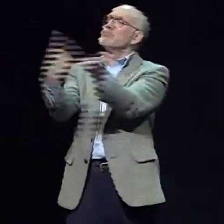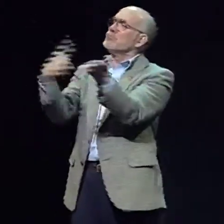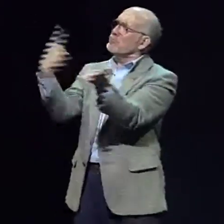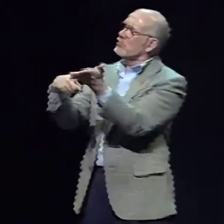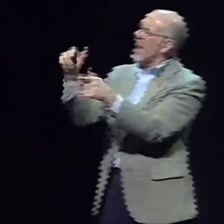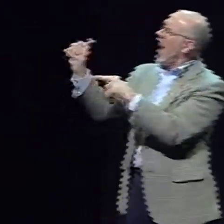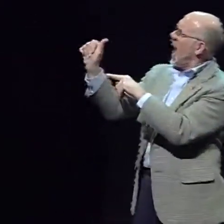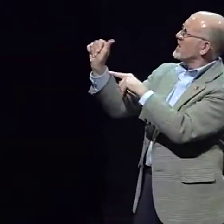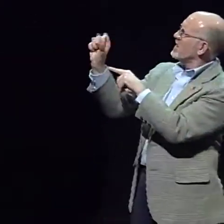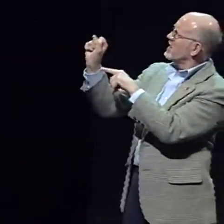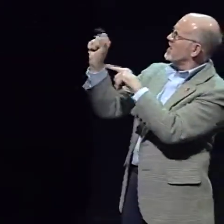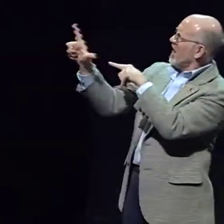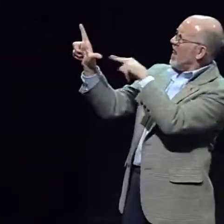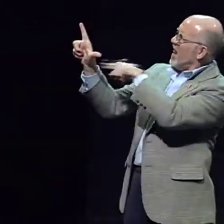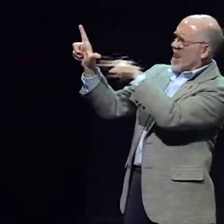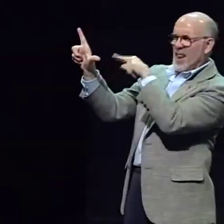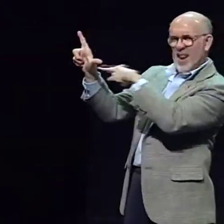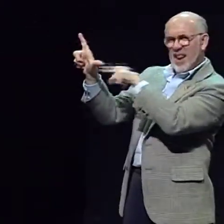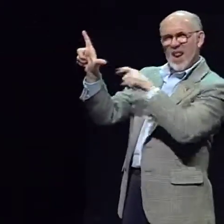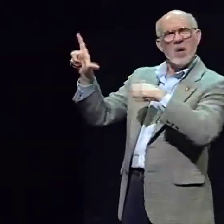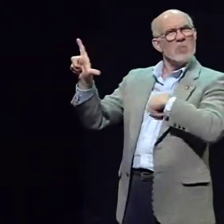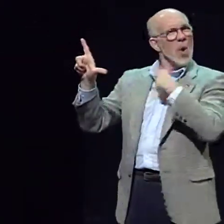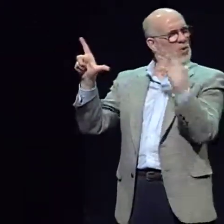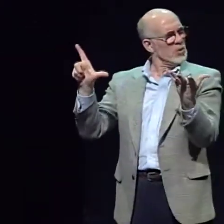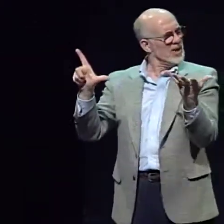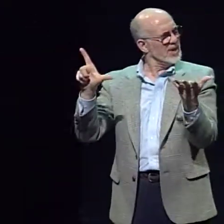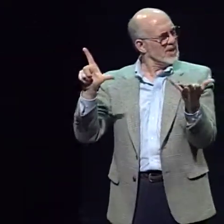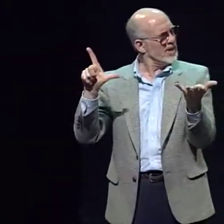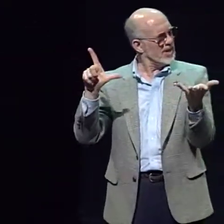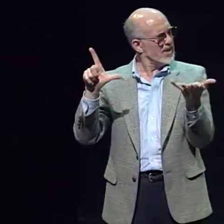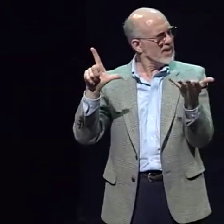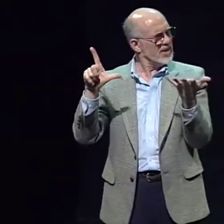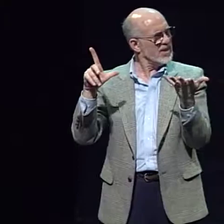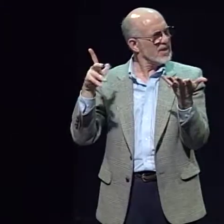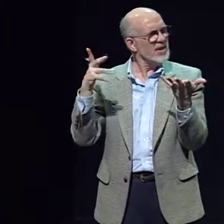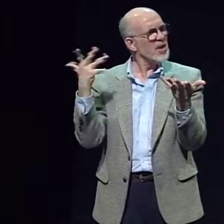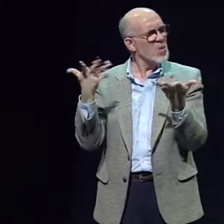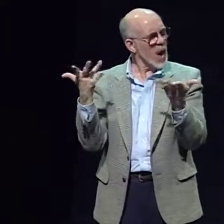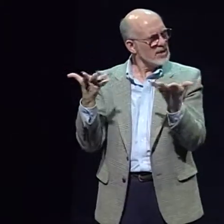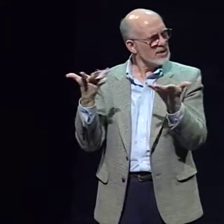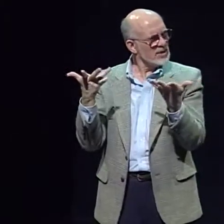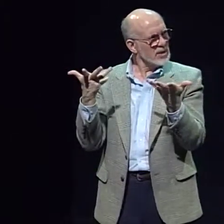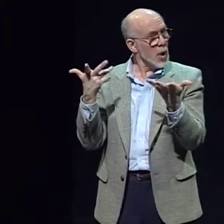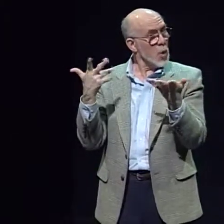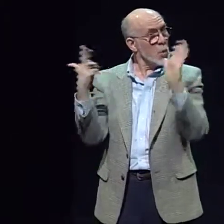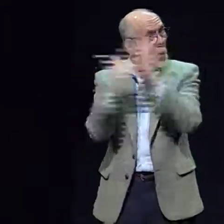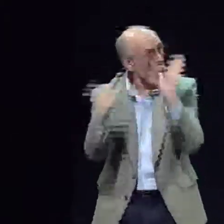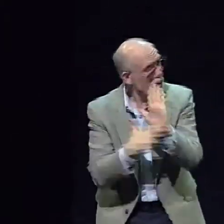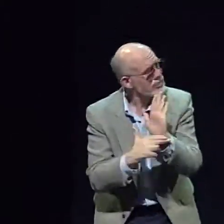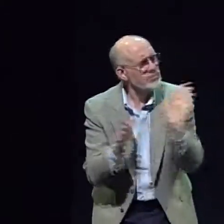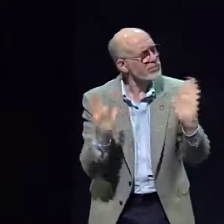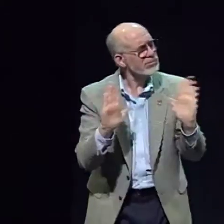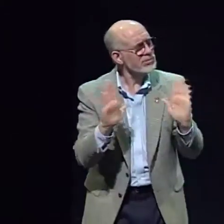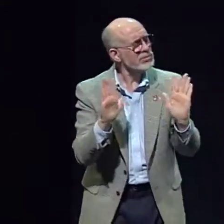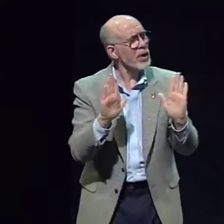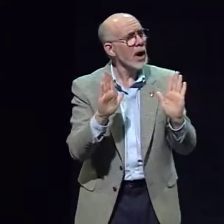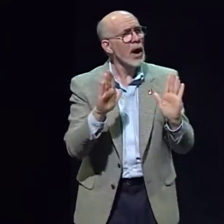SO NOW LET'S TALK ABOUT AMERICAN SIGN LANGUAGE AND AMERICAN SIGN LANGUAGE POETRY.